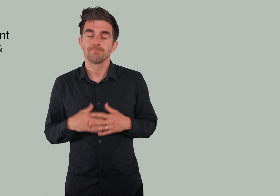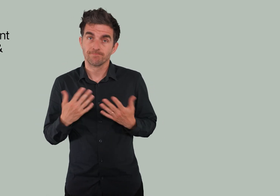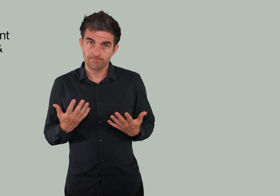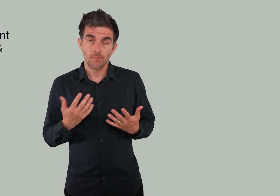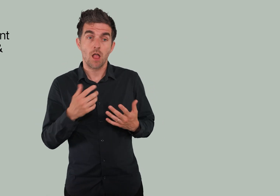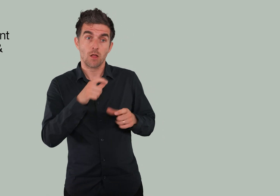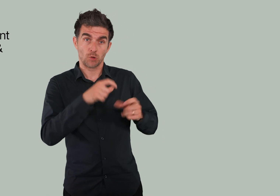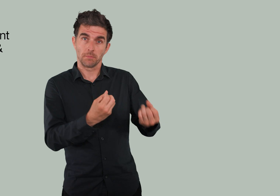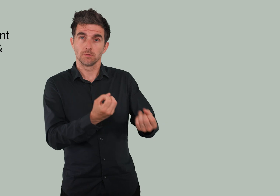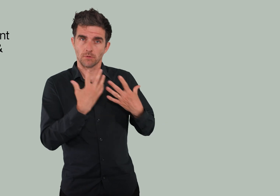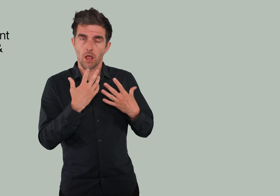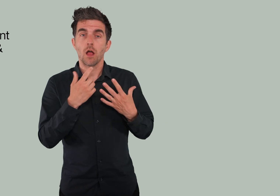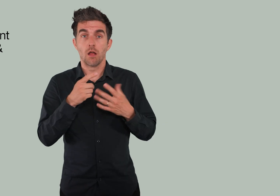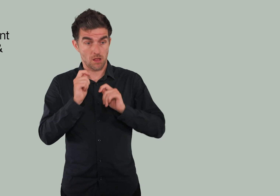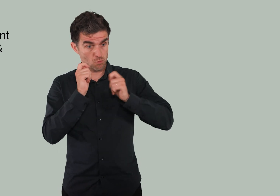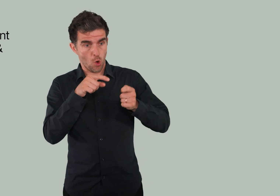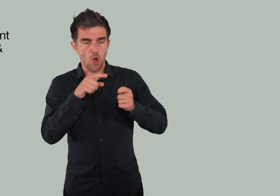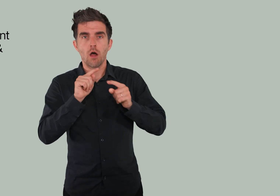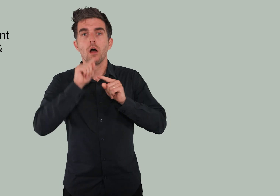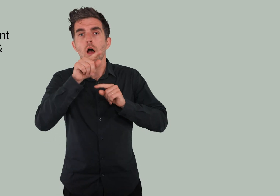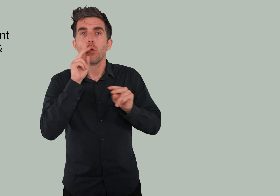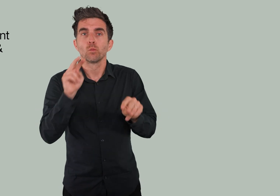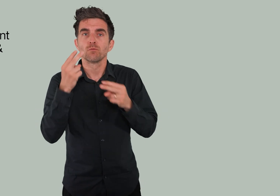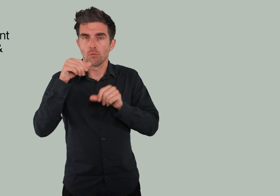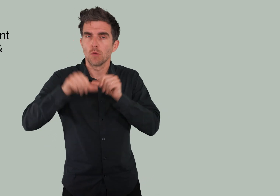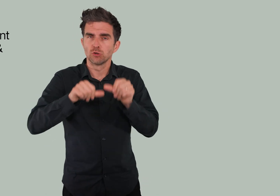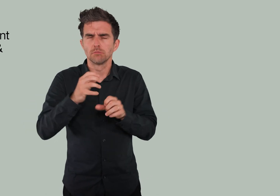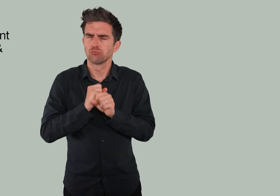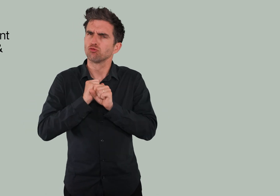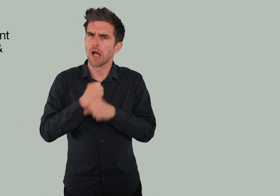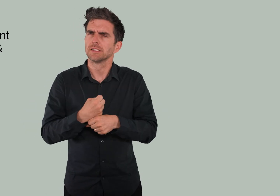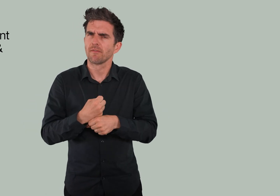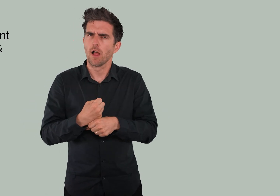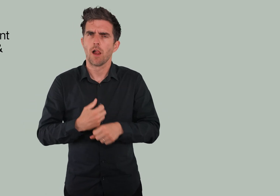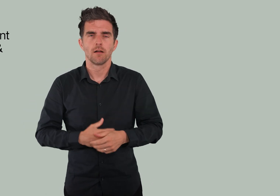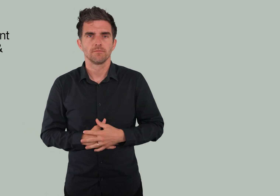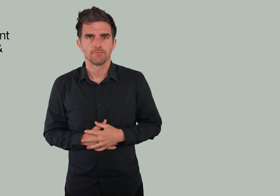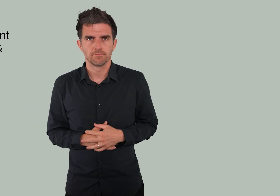However, customers find the Award Review process stressful.